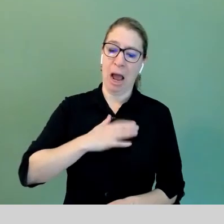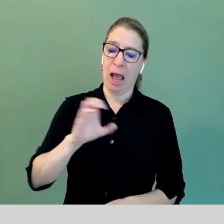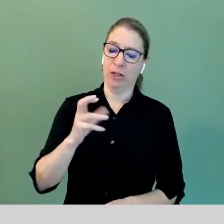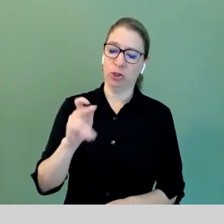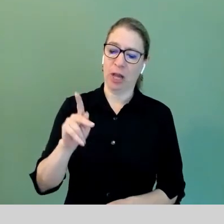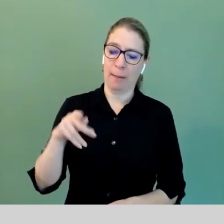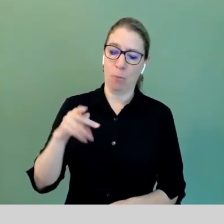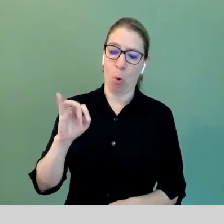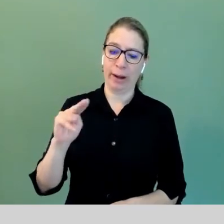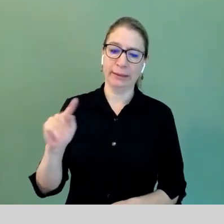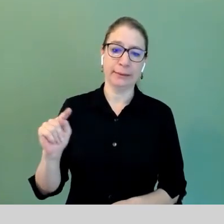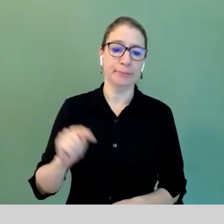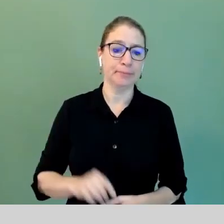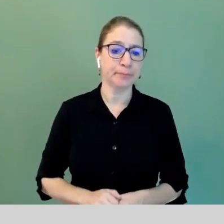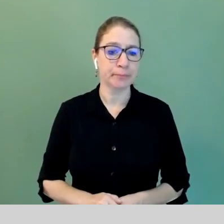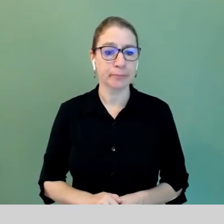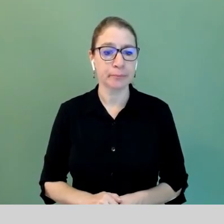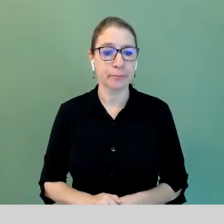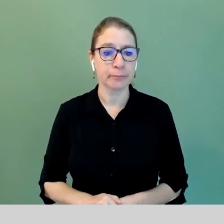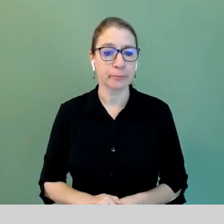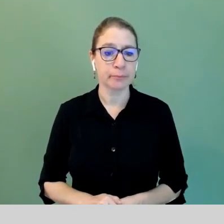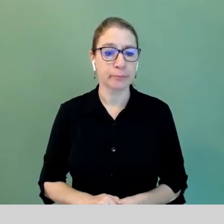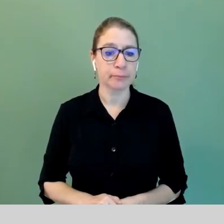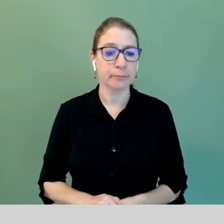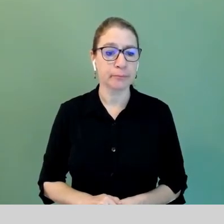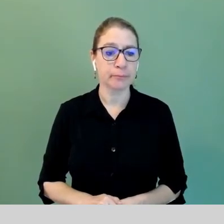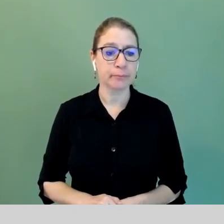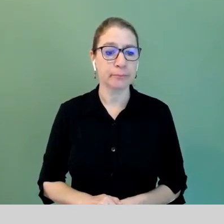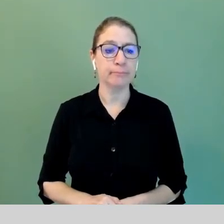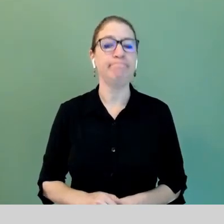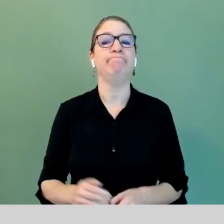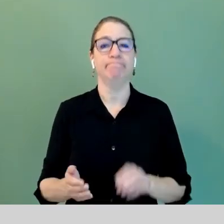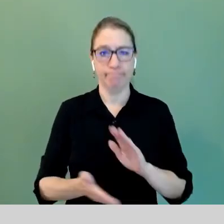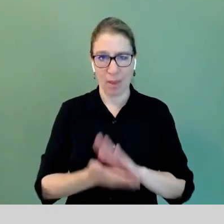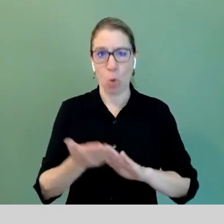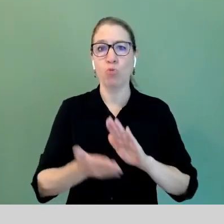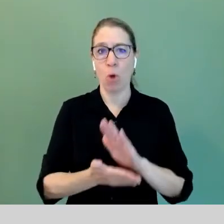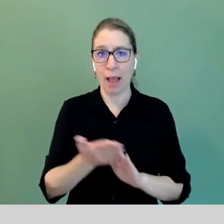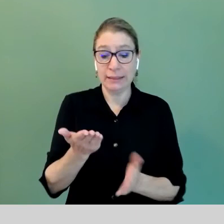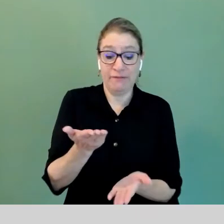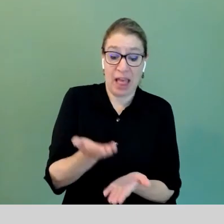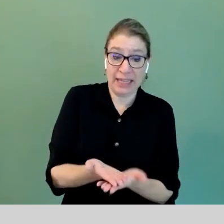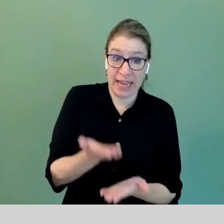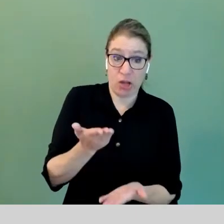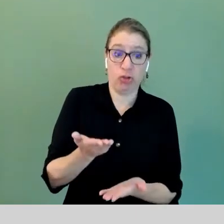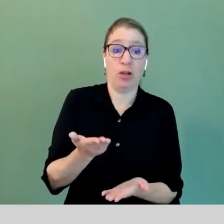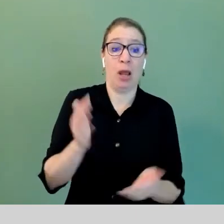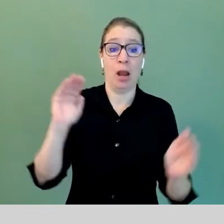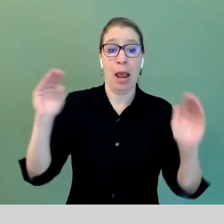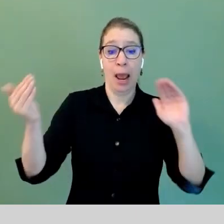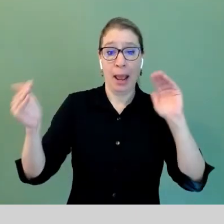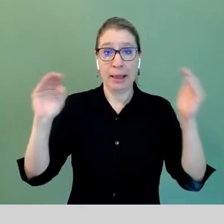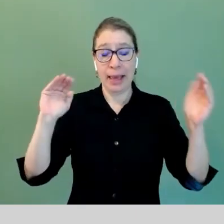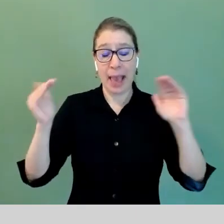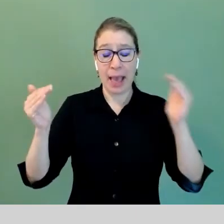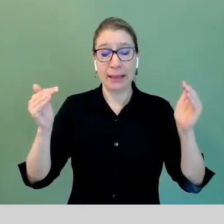check point. And this runs validation against the February dataset